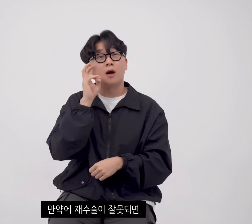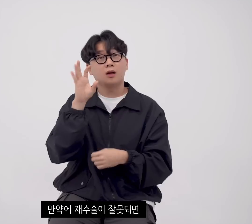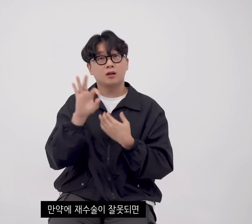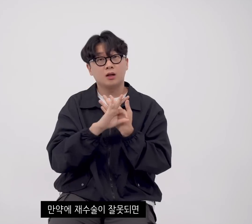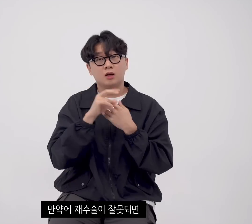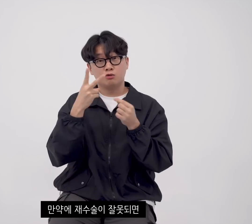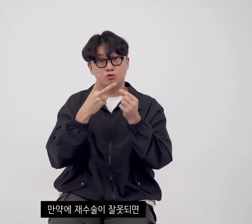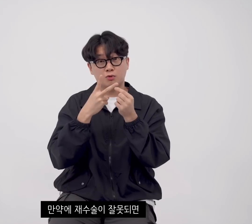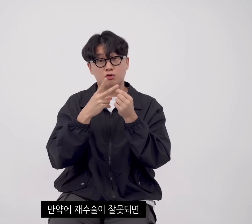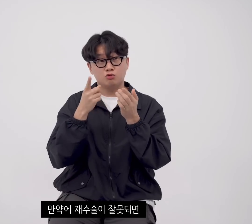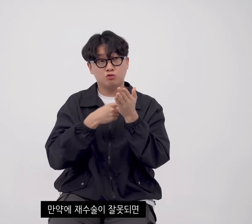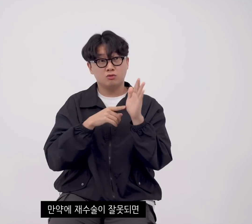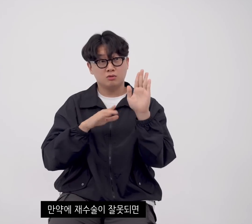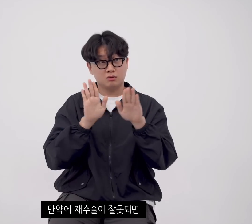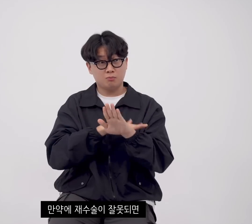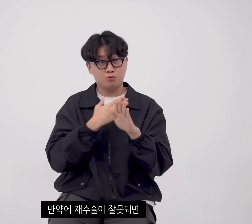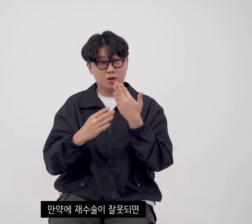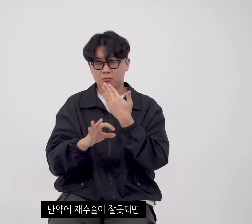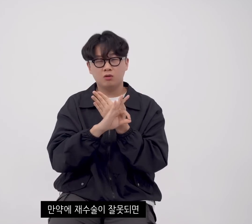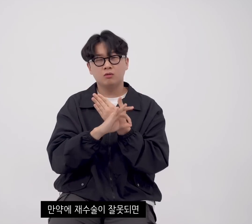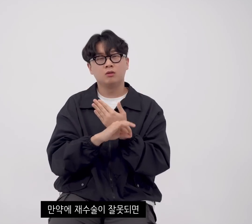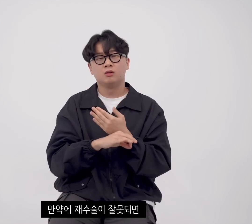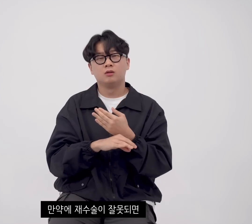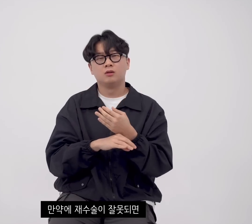She said that if the second surgery went wrong,